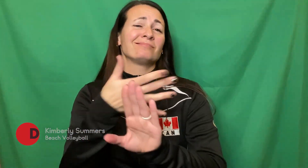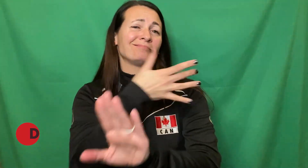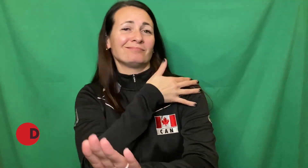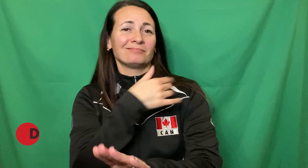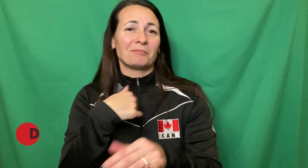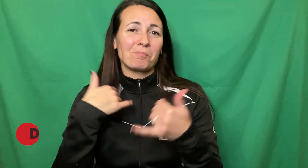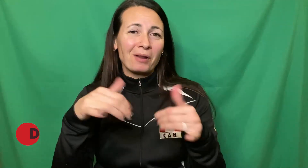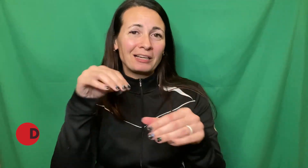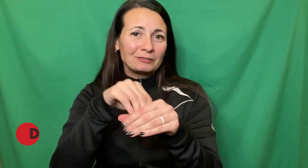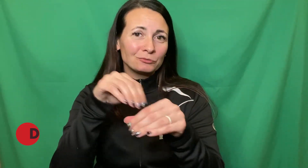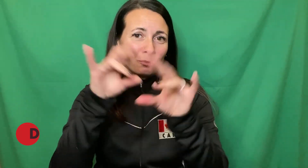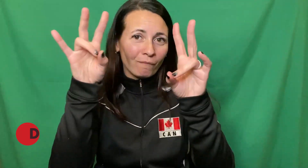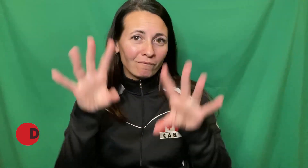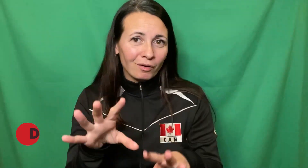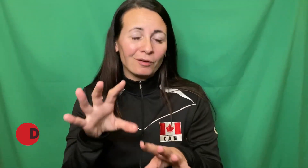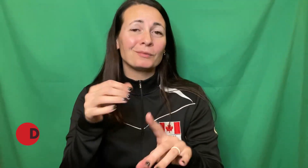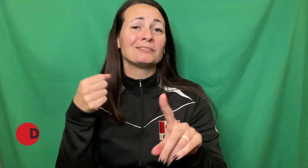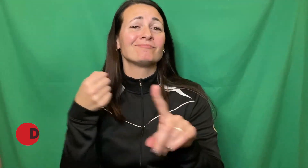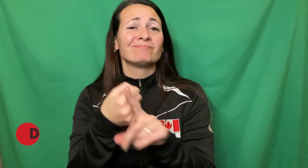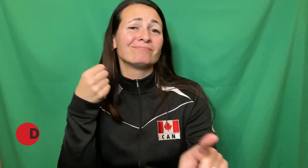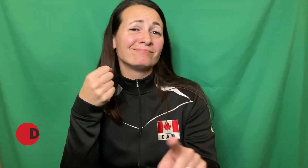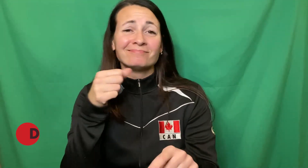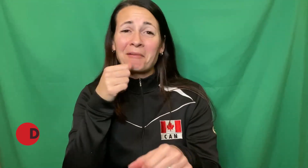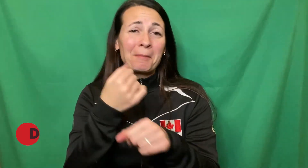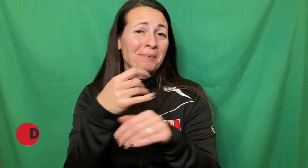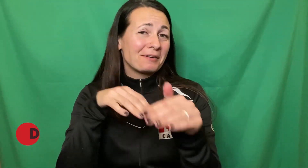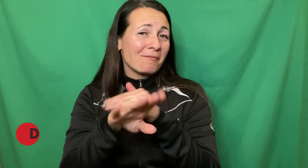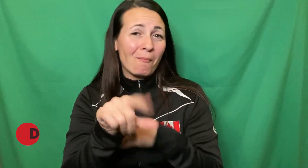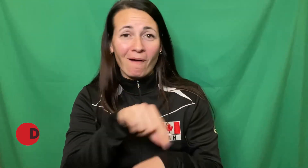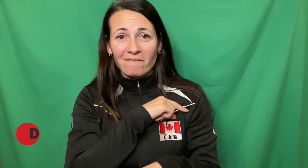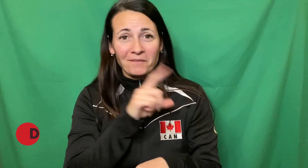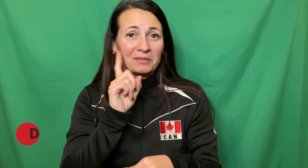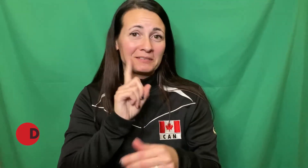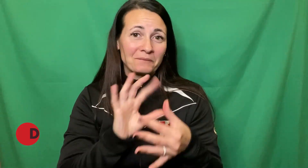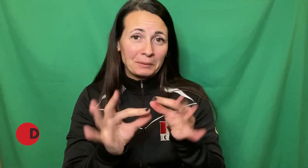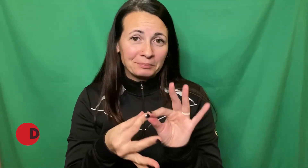I used to play Indoor Volleyball but didn’t qualify for the upcoming